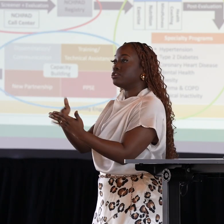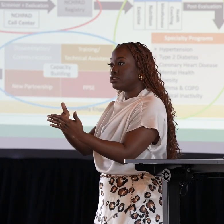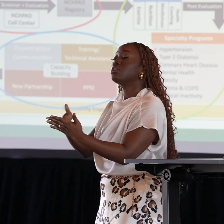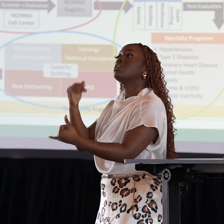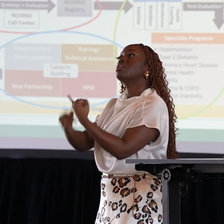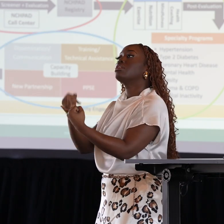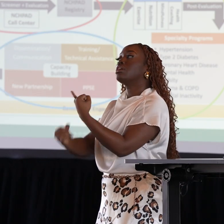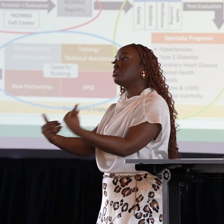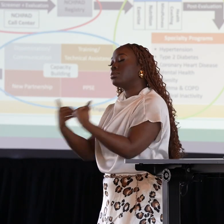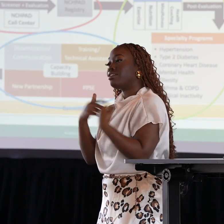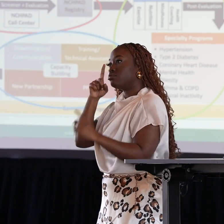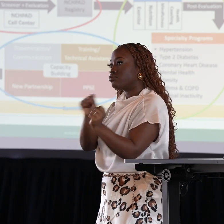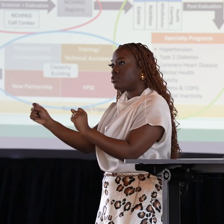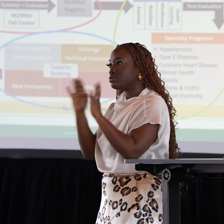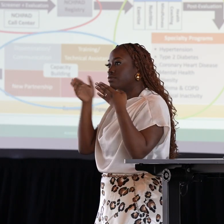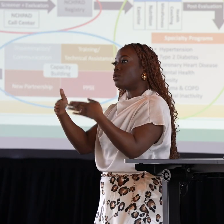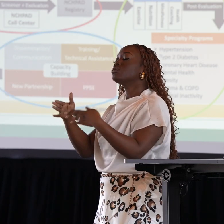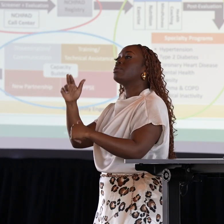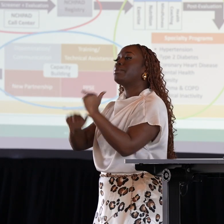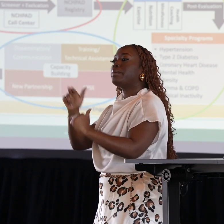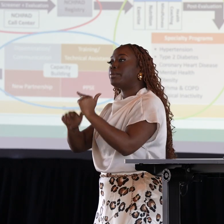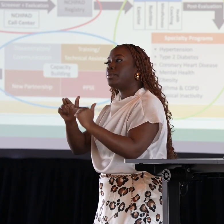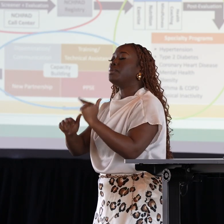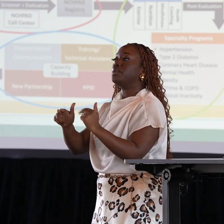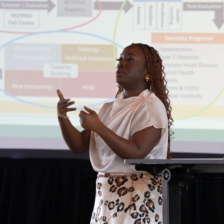this strategy focused on building capacity to provide